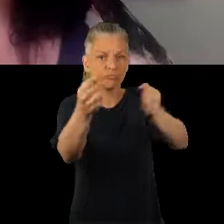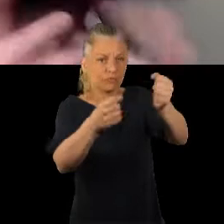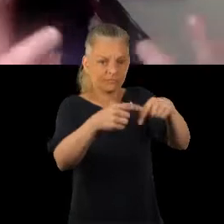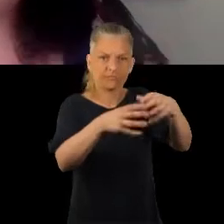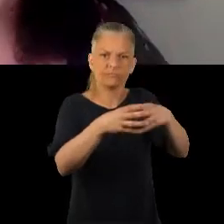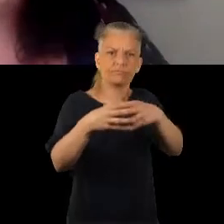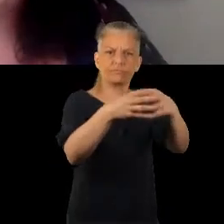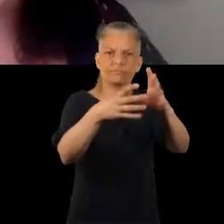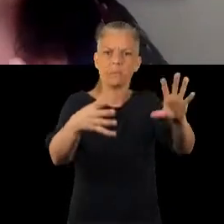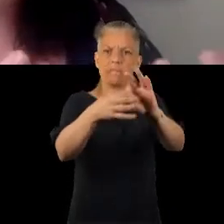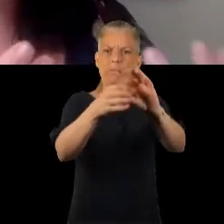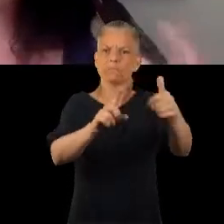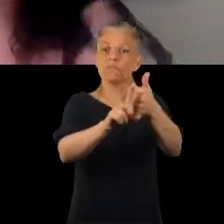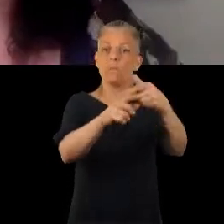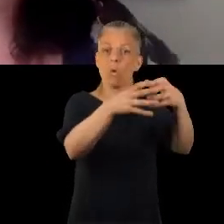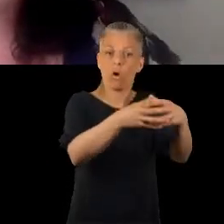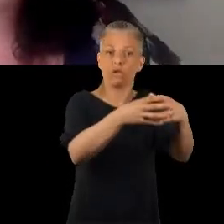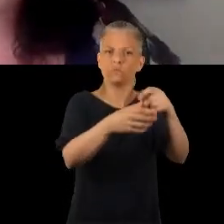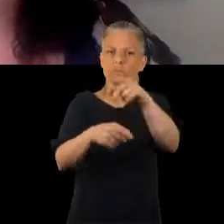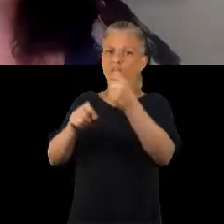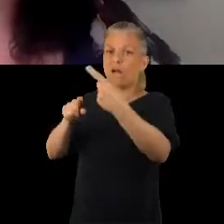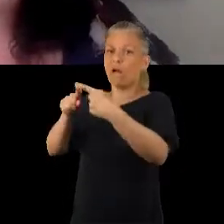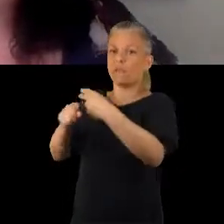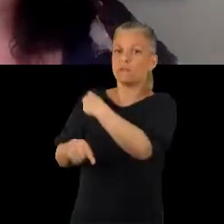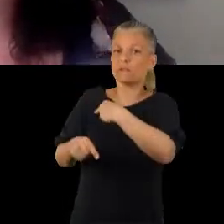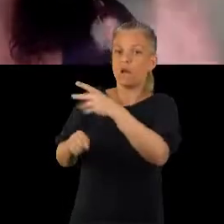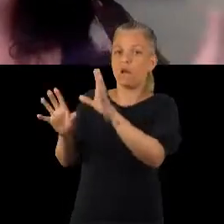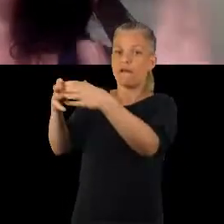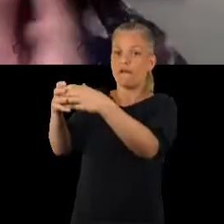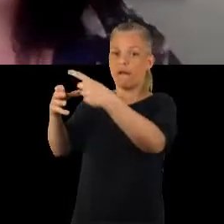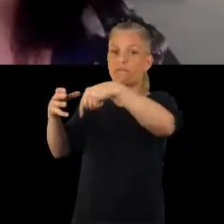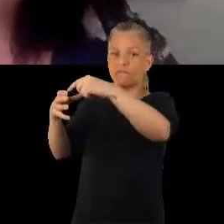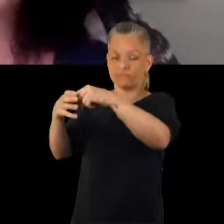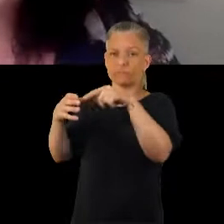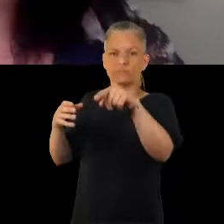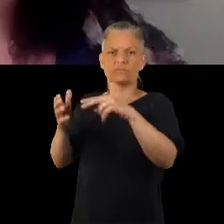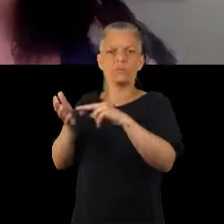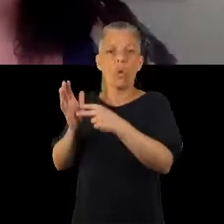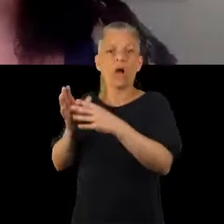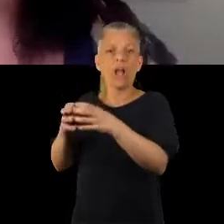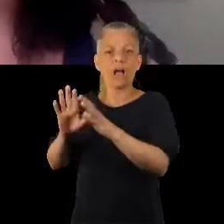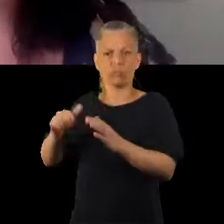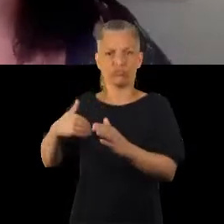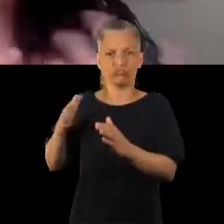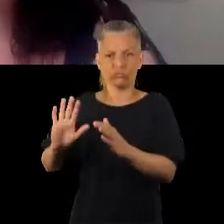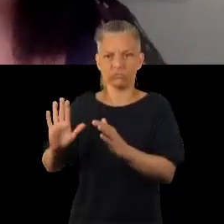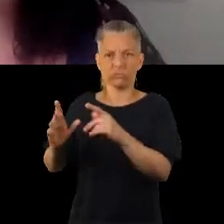whose just really doing lived experience work. If you’ve got another staff group, it’s really important to share that learning across because often the stuff that the peers